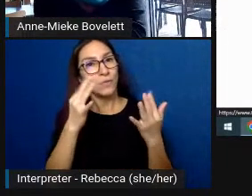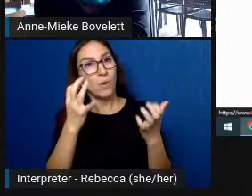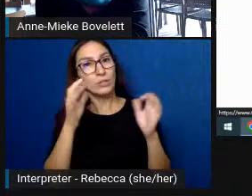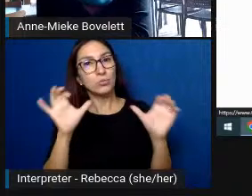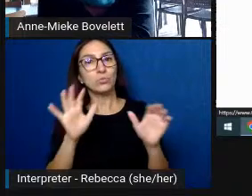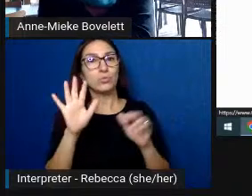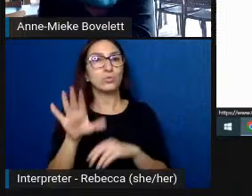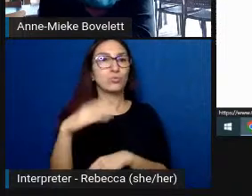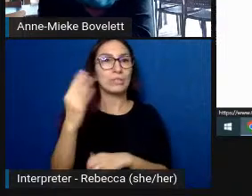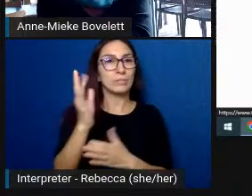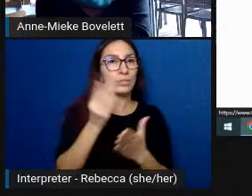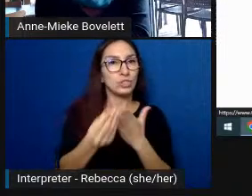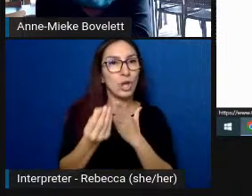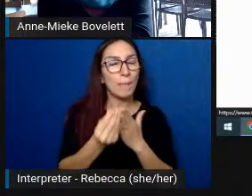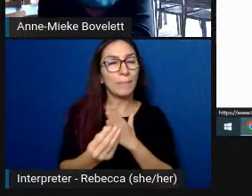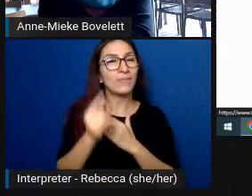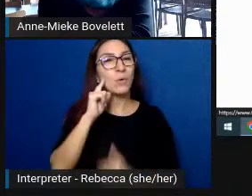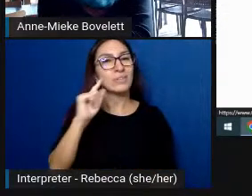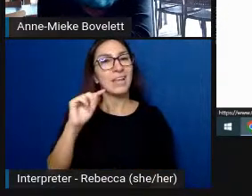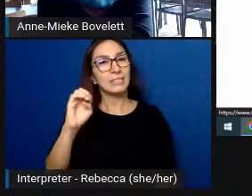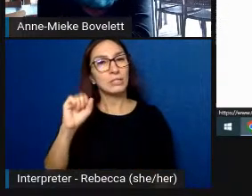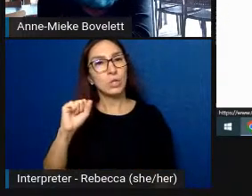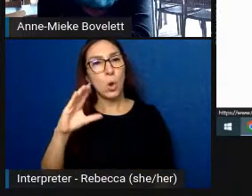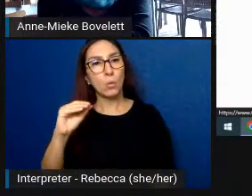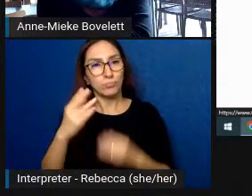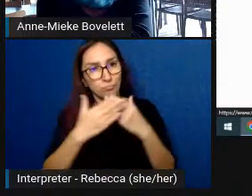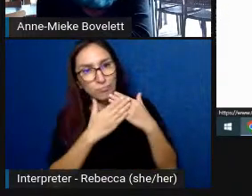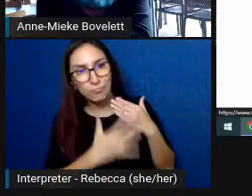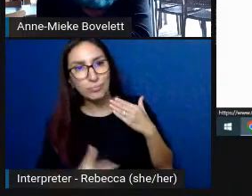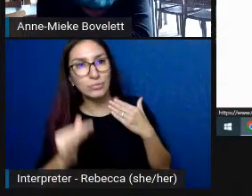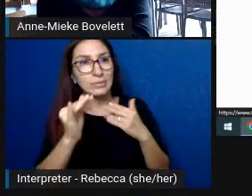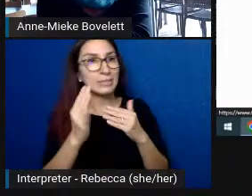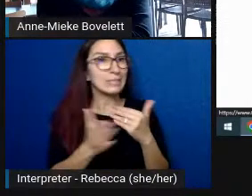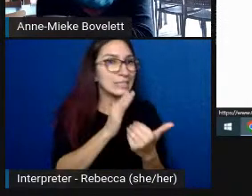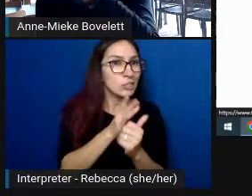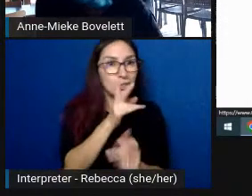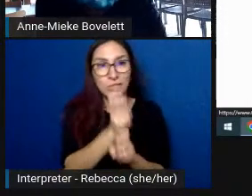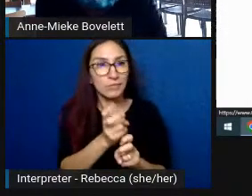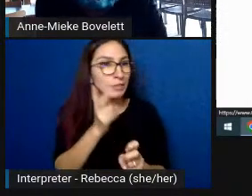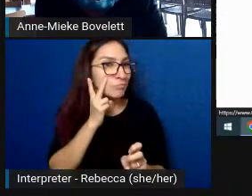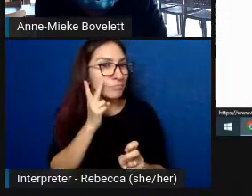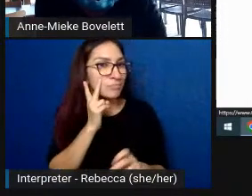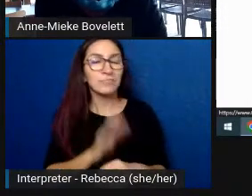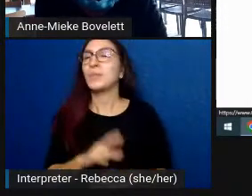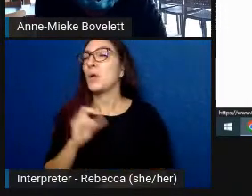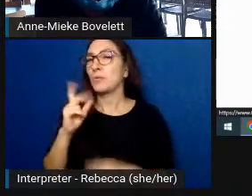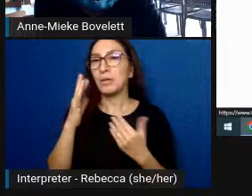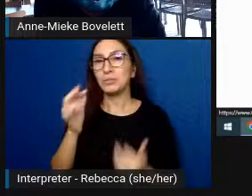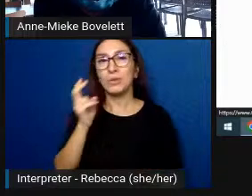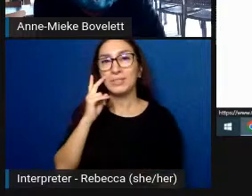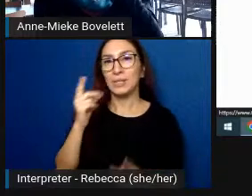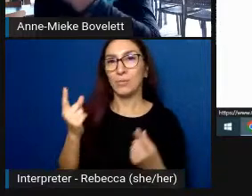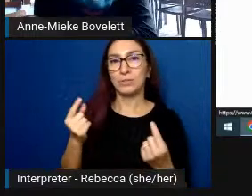Can we now see Lazar whether if you were to do your Christmas shopping how difficult it gets